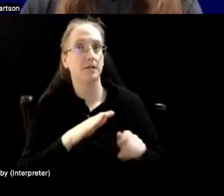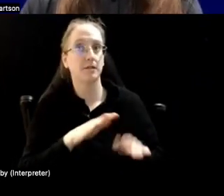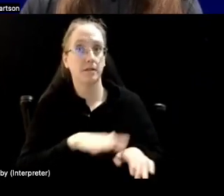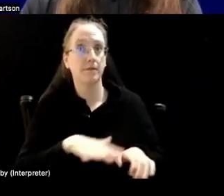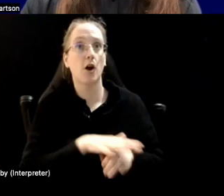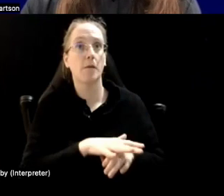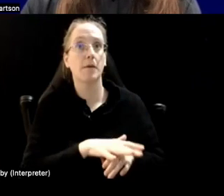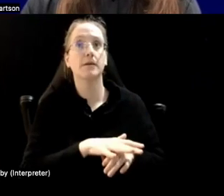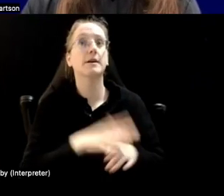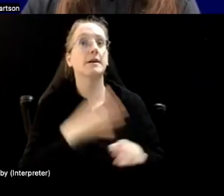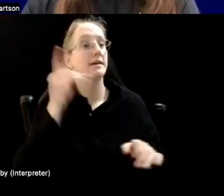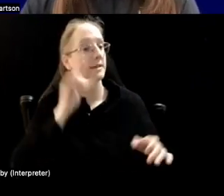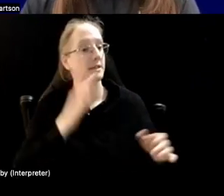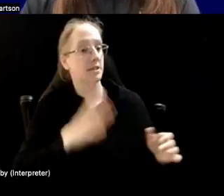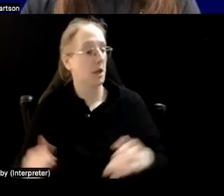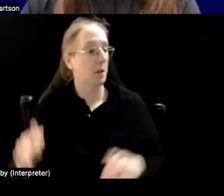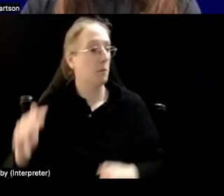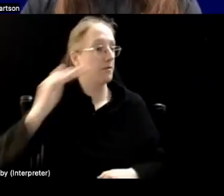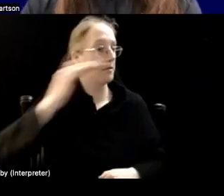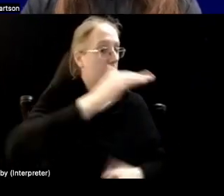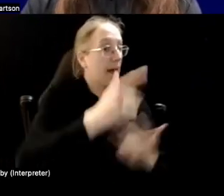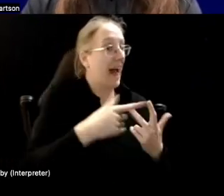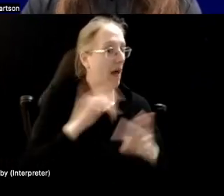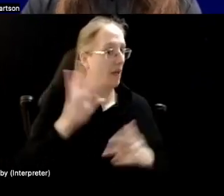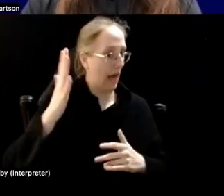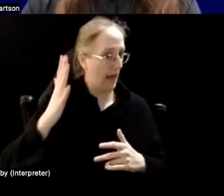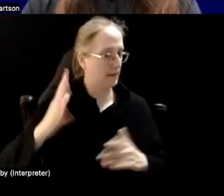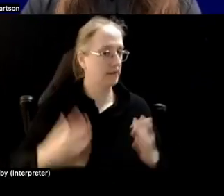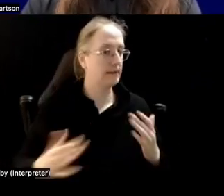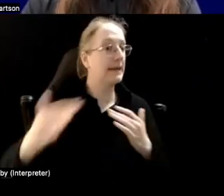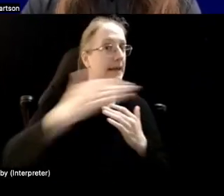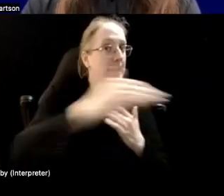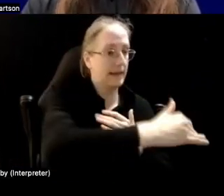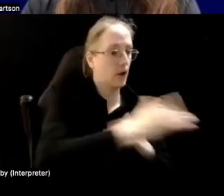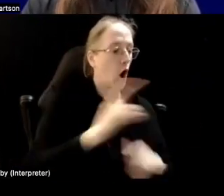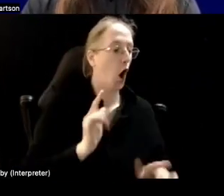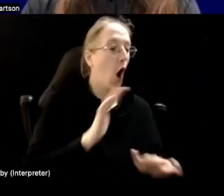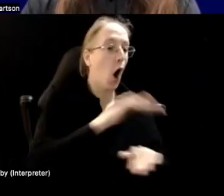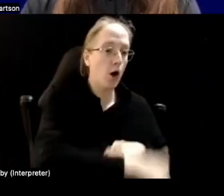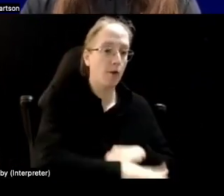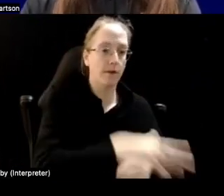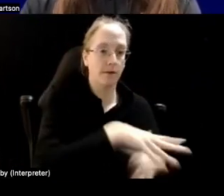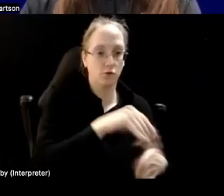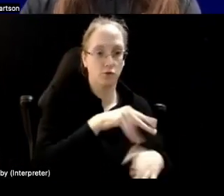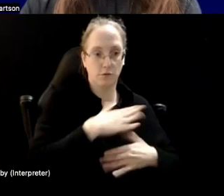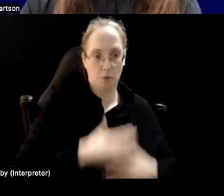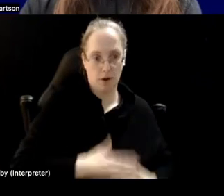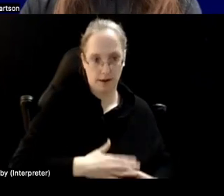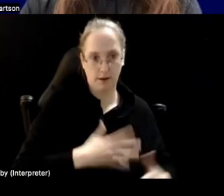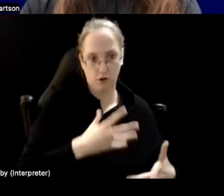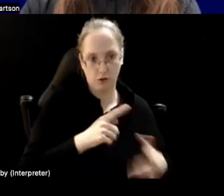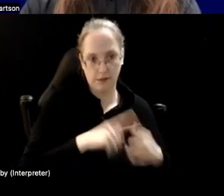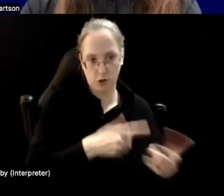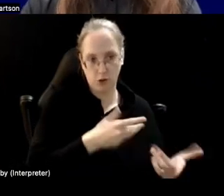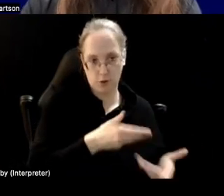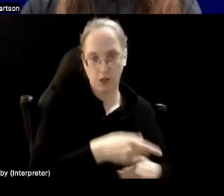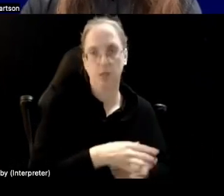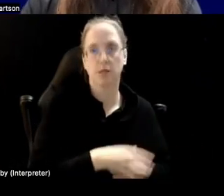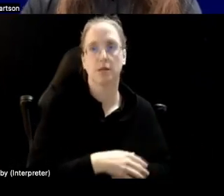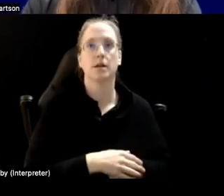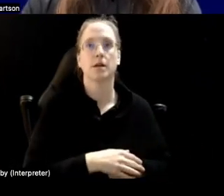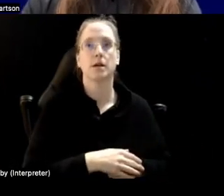take their turn, but they do that across the body of the student and offer their hand underneath